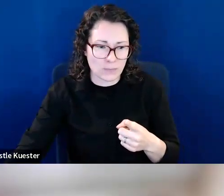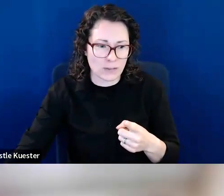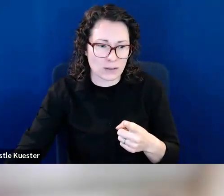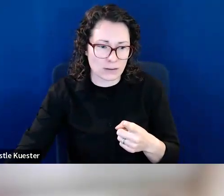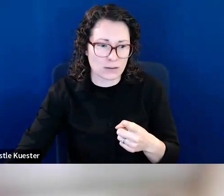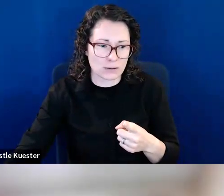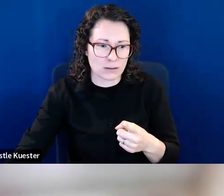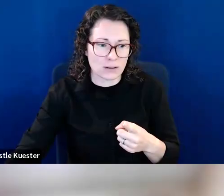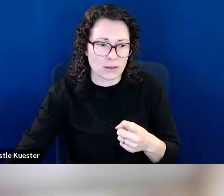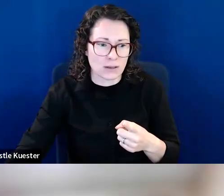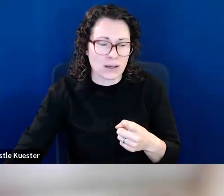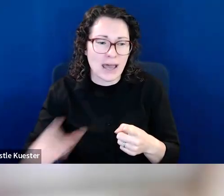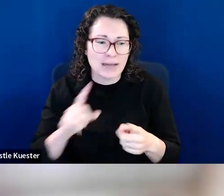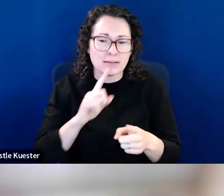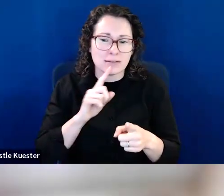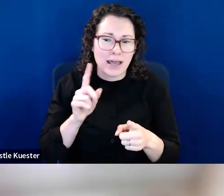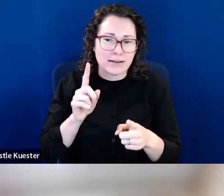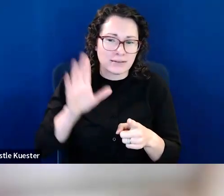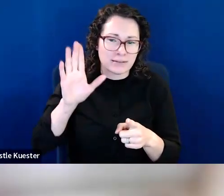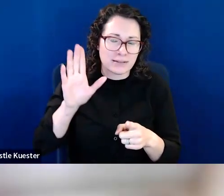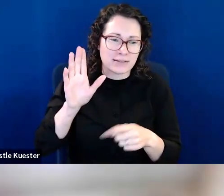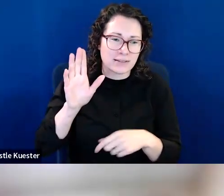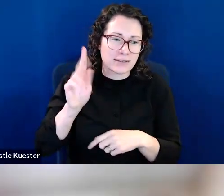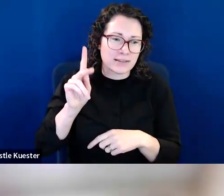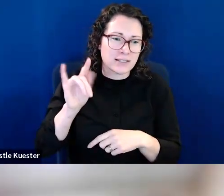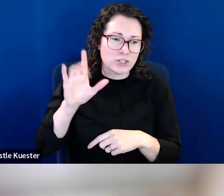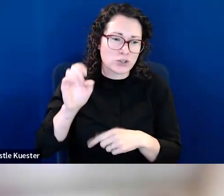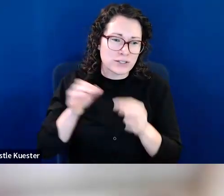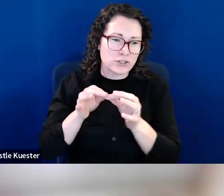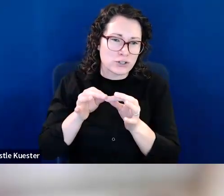um that we do provide as a followup the specific contact information because then she could make